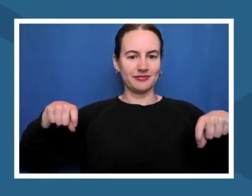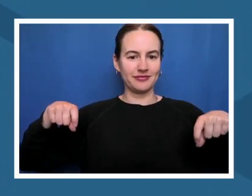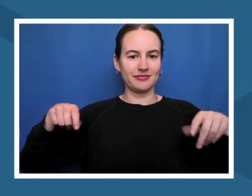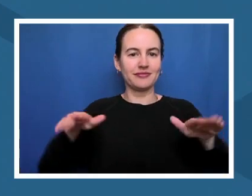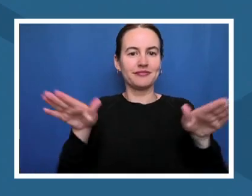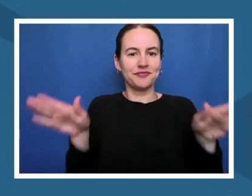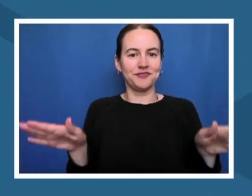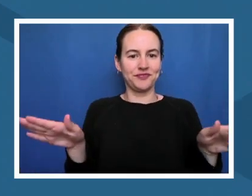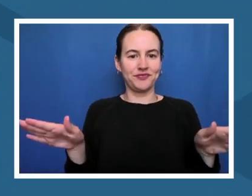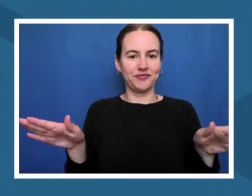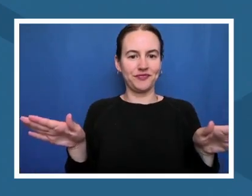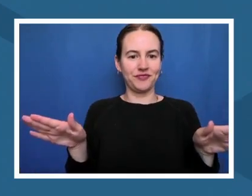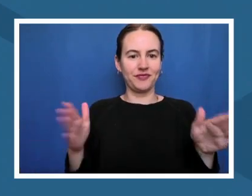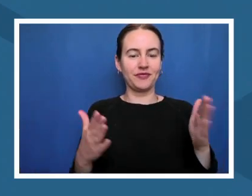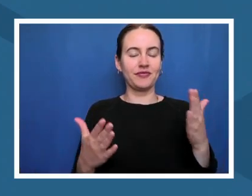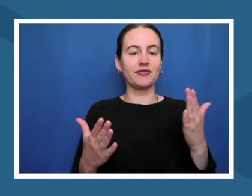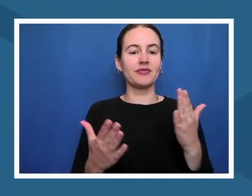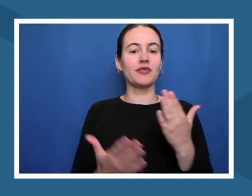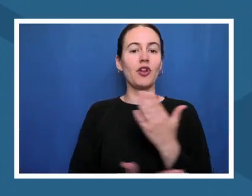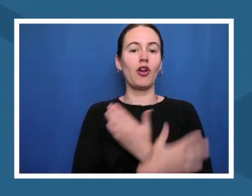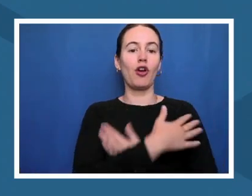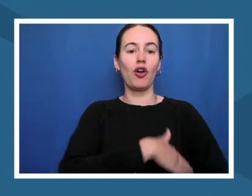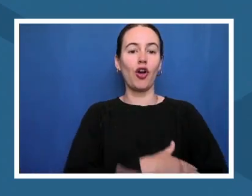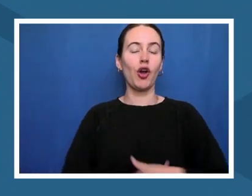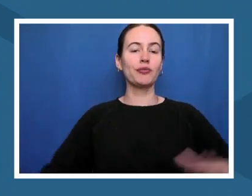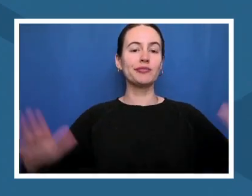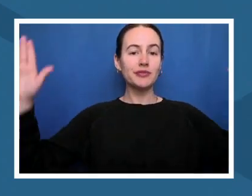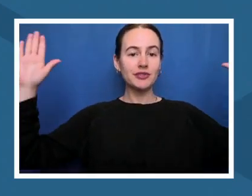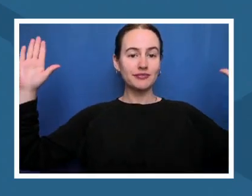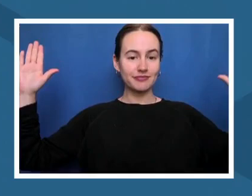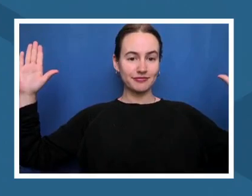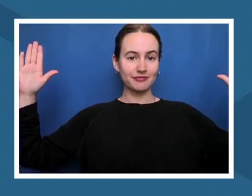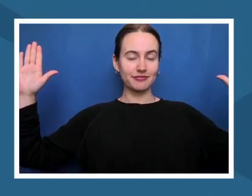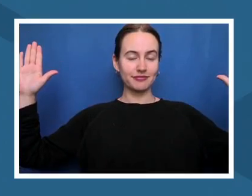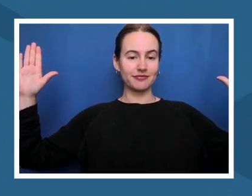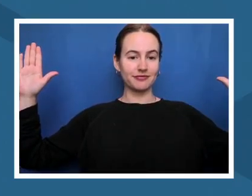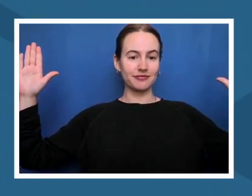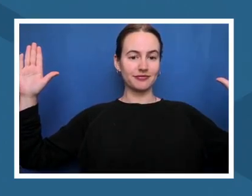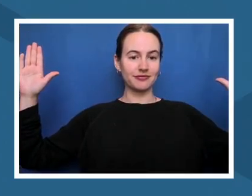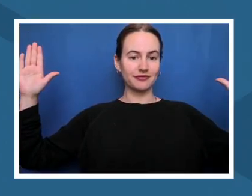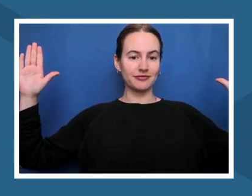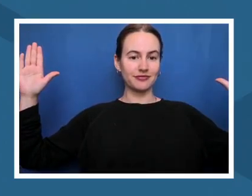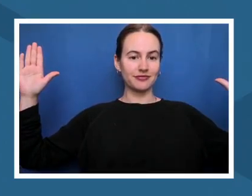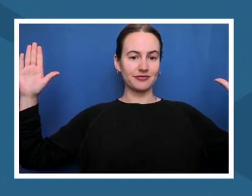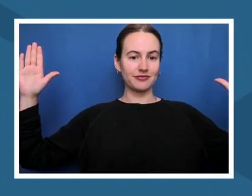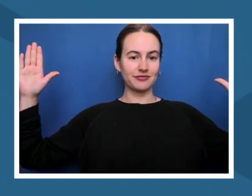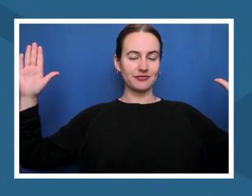your arms up into your heavy rain cloud